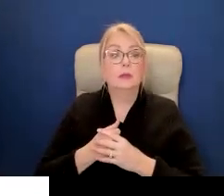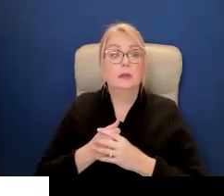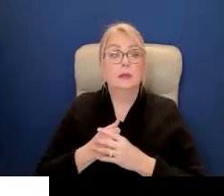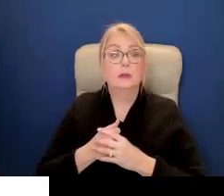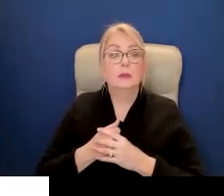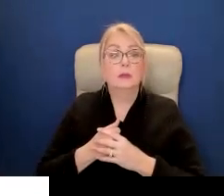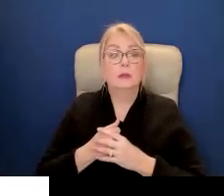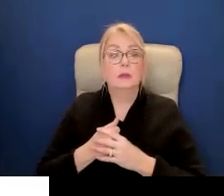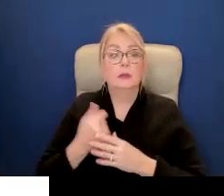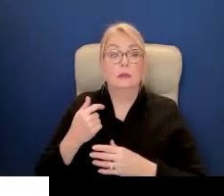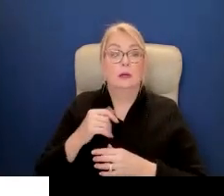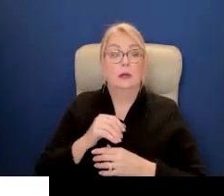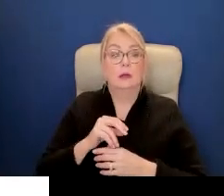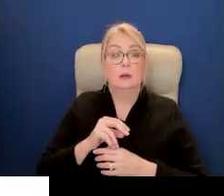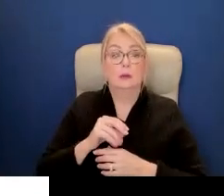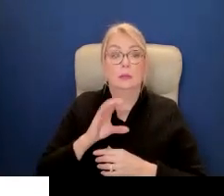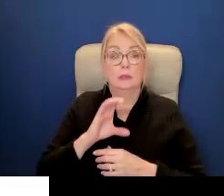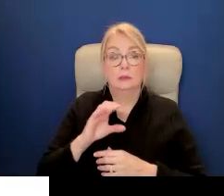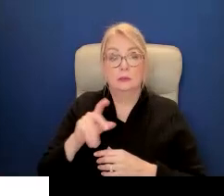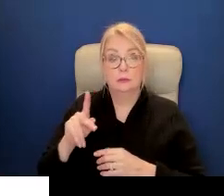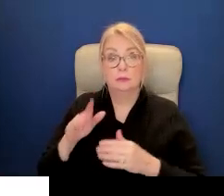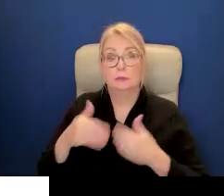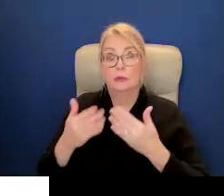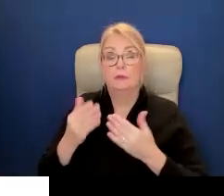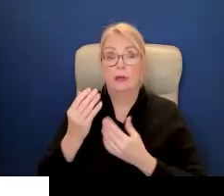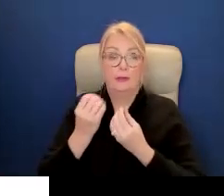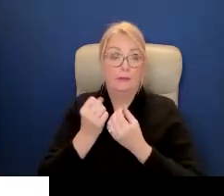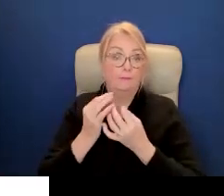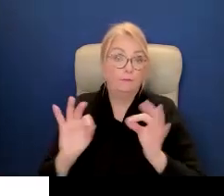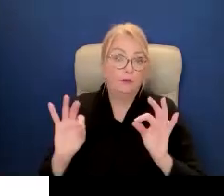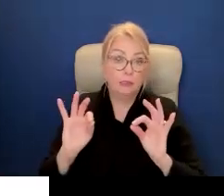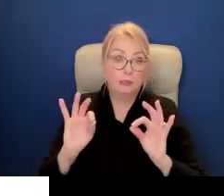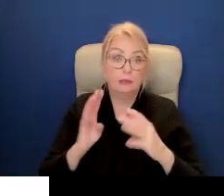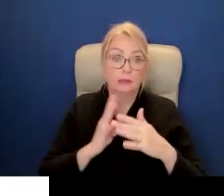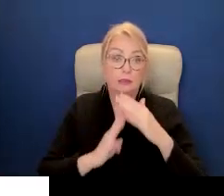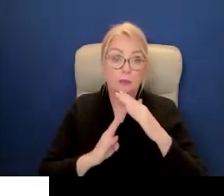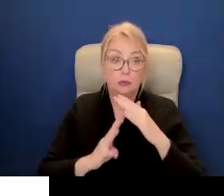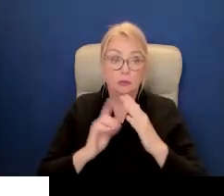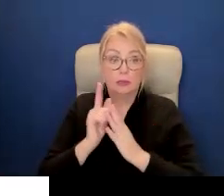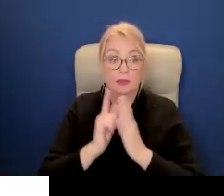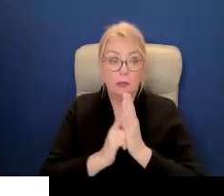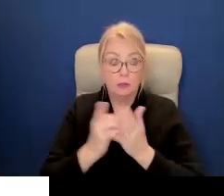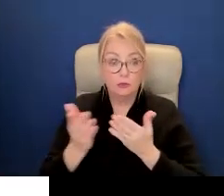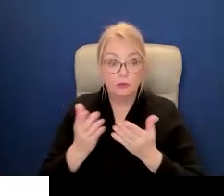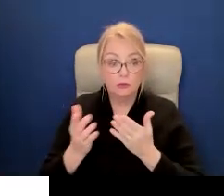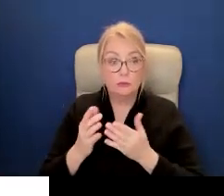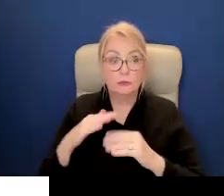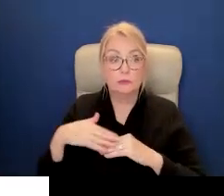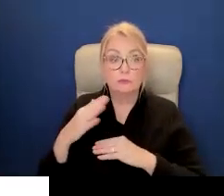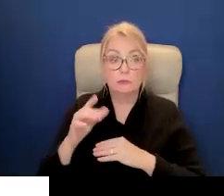to over 21 different community colleges across the Central Valley. These are the campuses that are in our northern Central